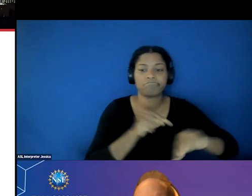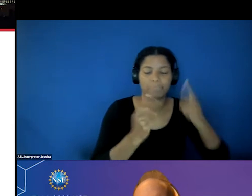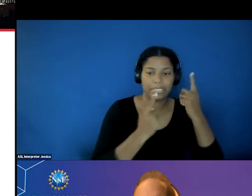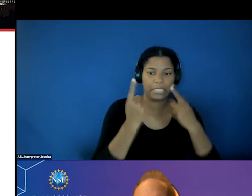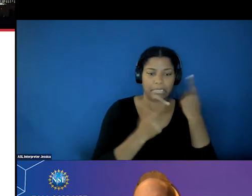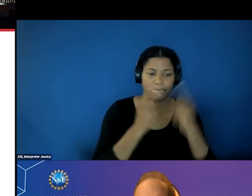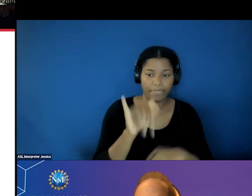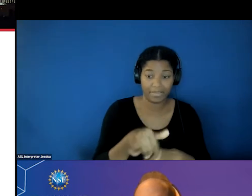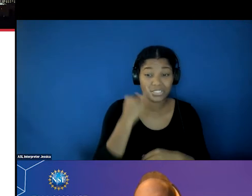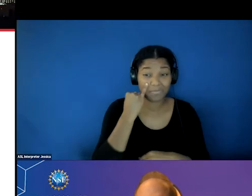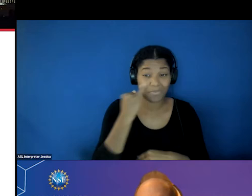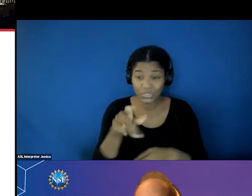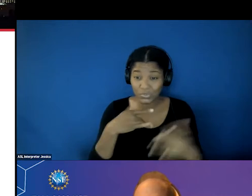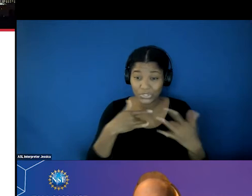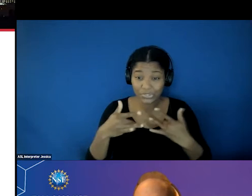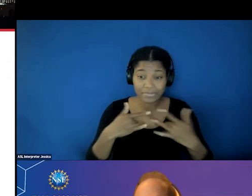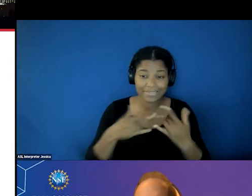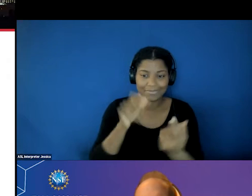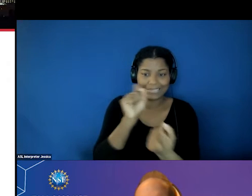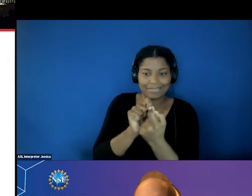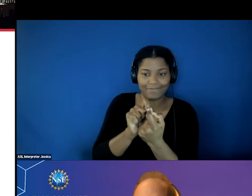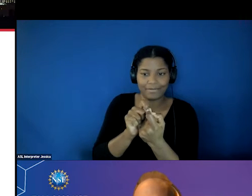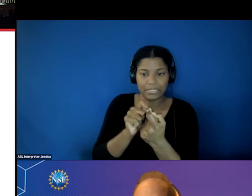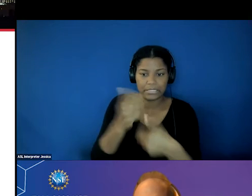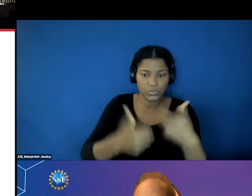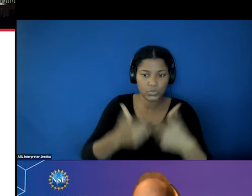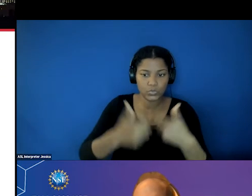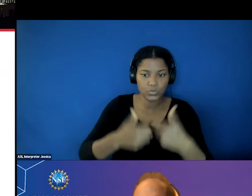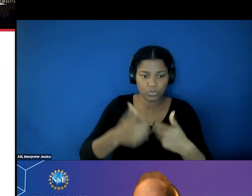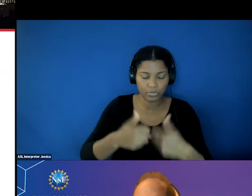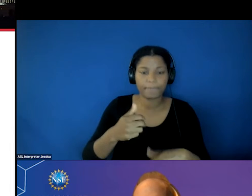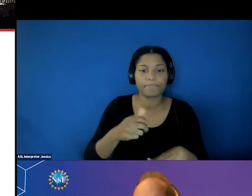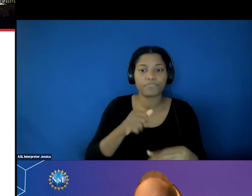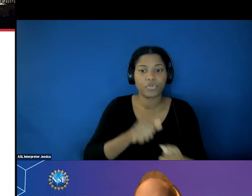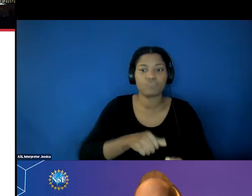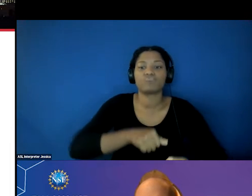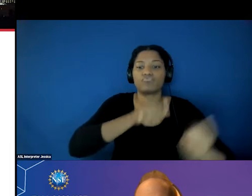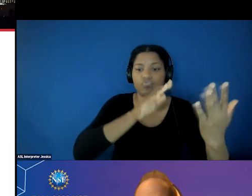if you are concerned about a particular issue address the issue head-on in the proposal,